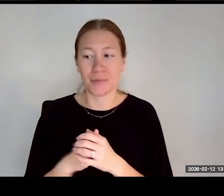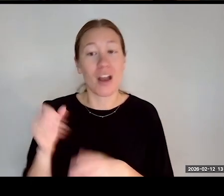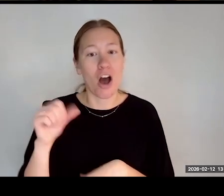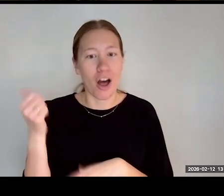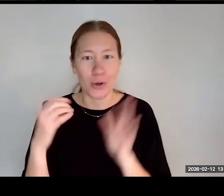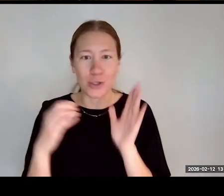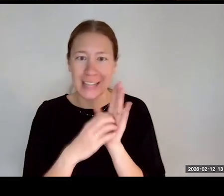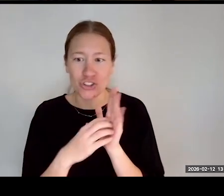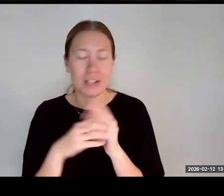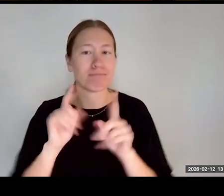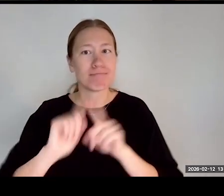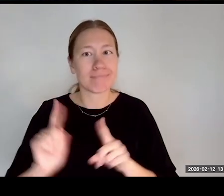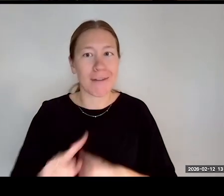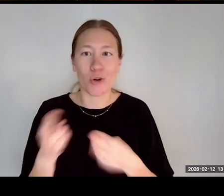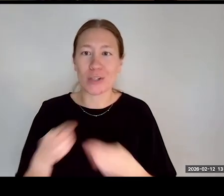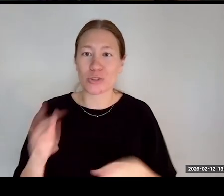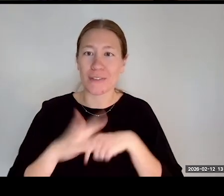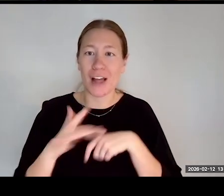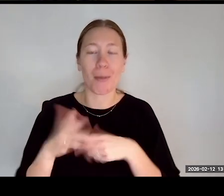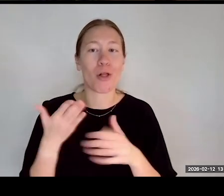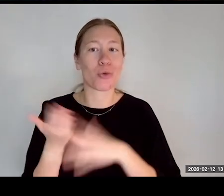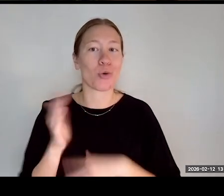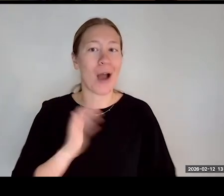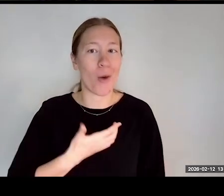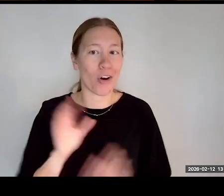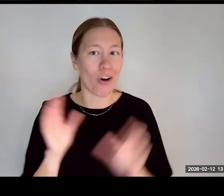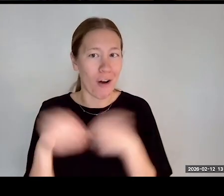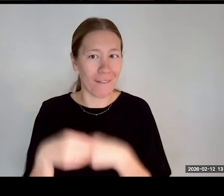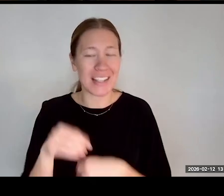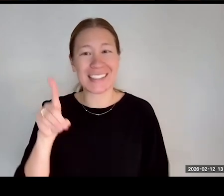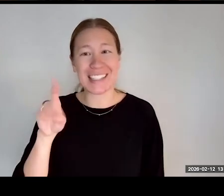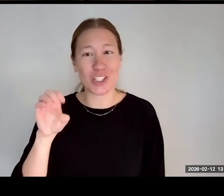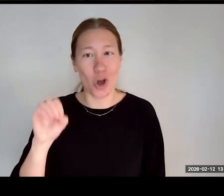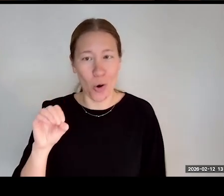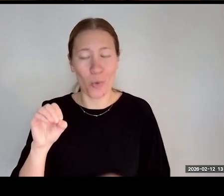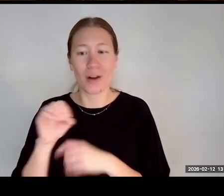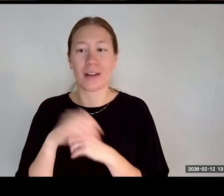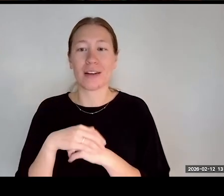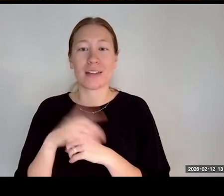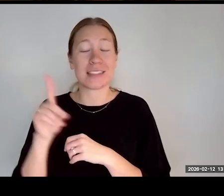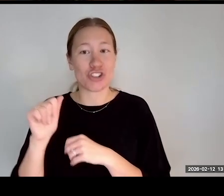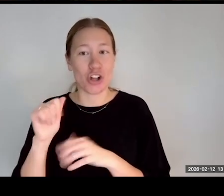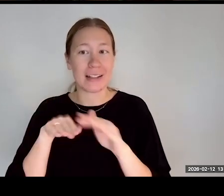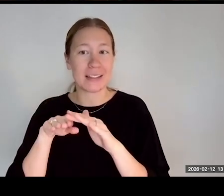through the disability equity office, including our upcoming presentations, the services that we offer,